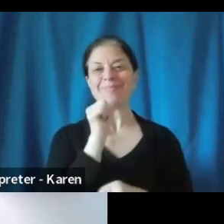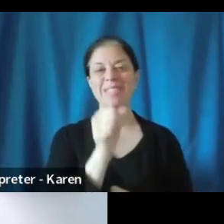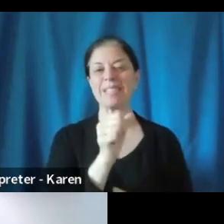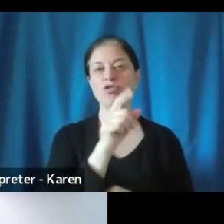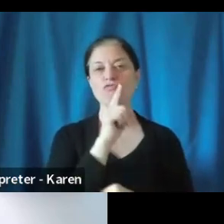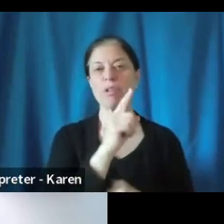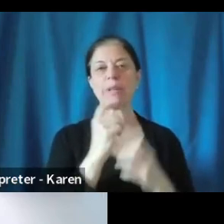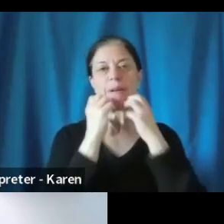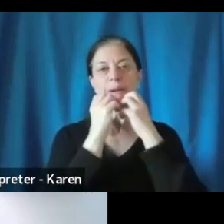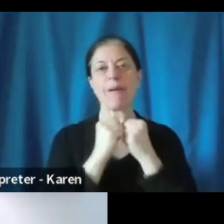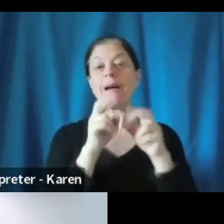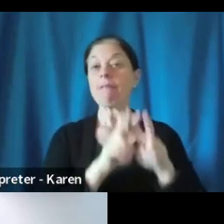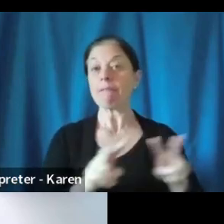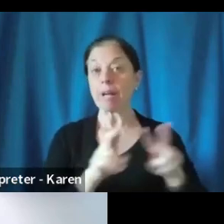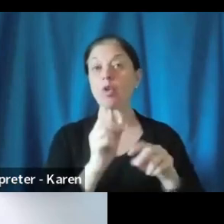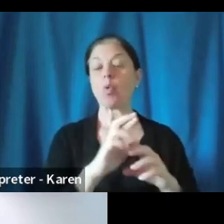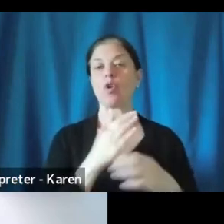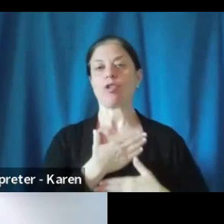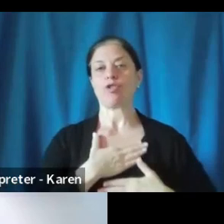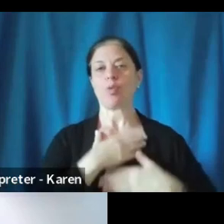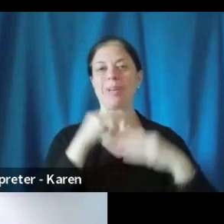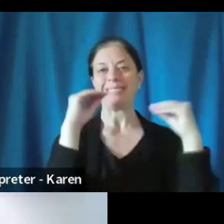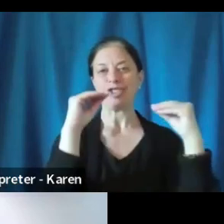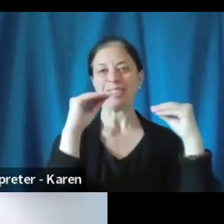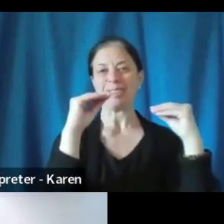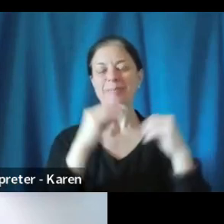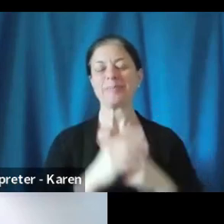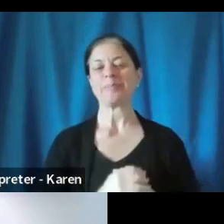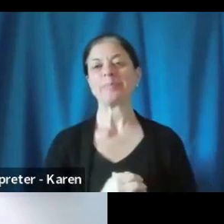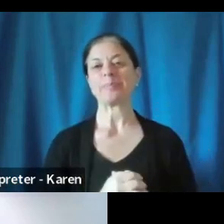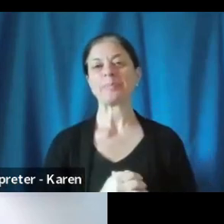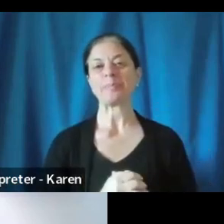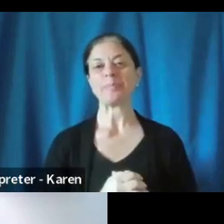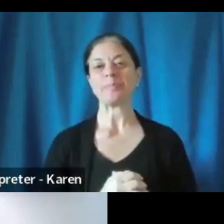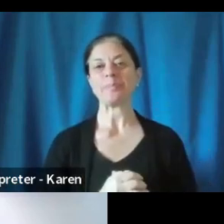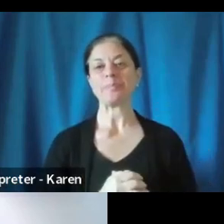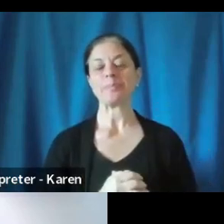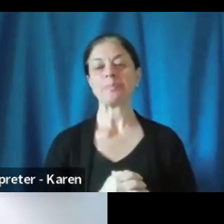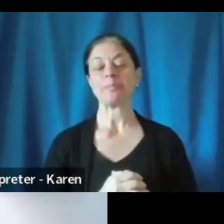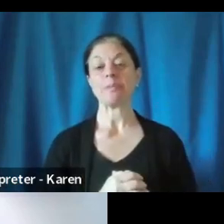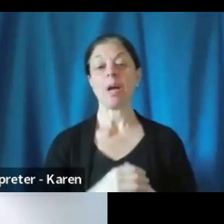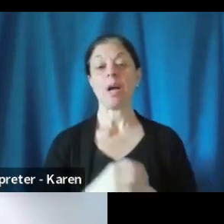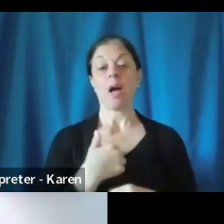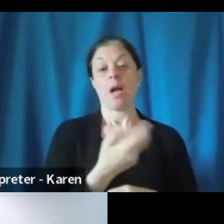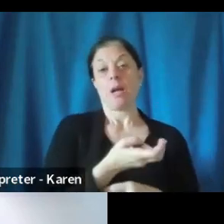highly competitive, solo researchers, who did not really value or enjoy